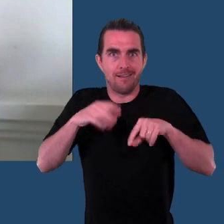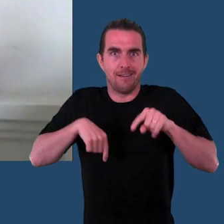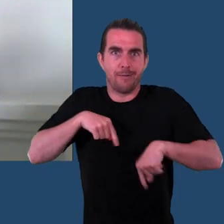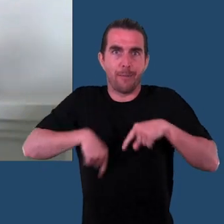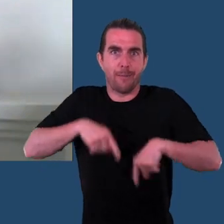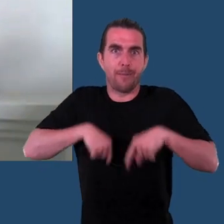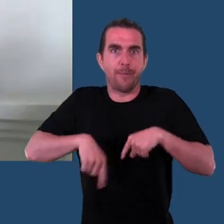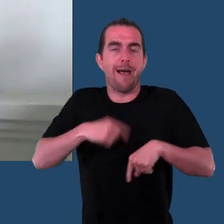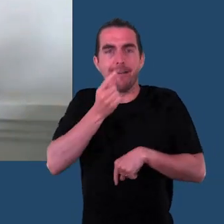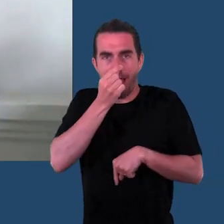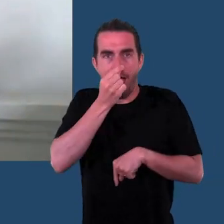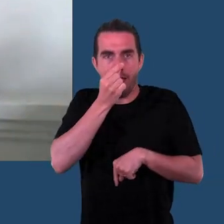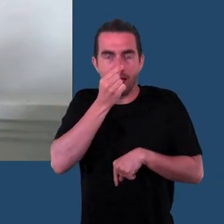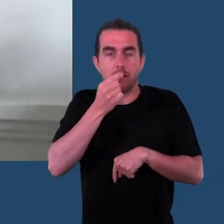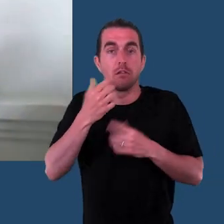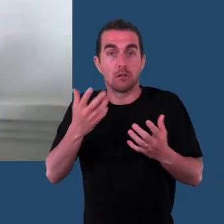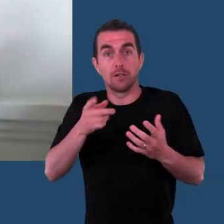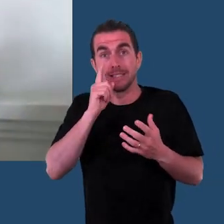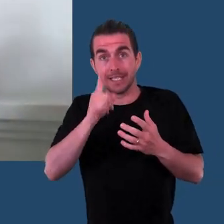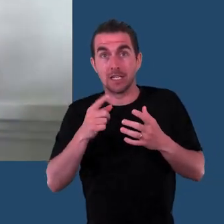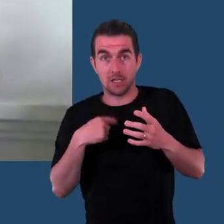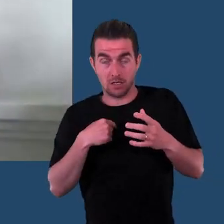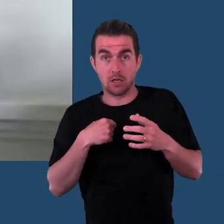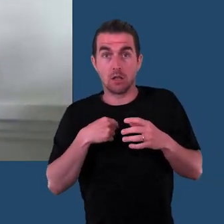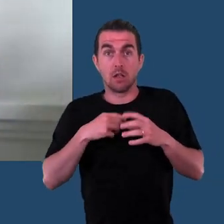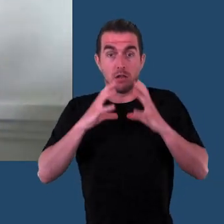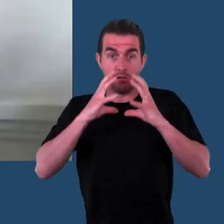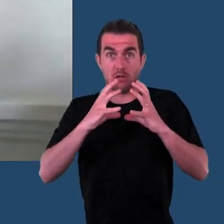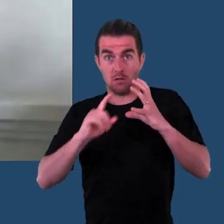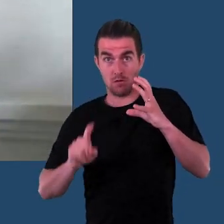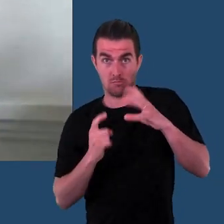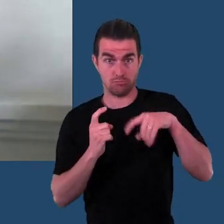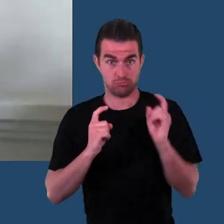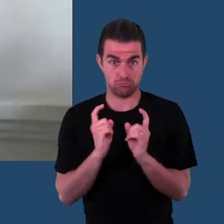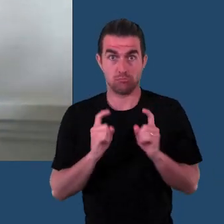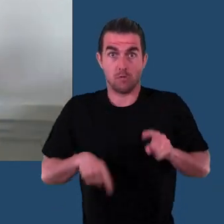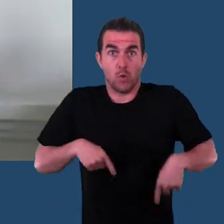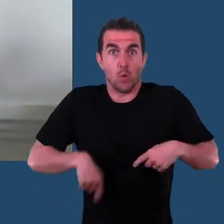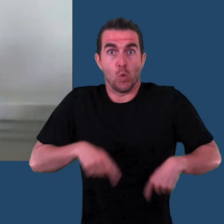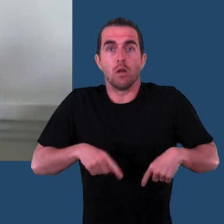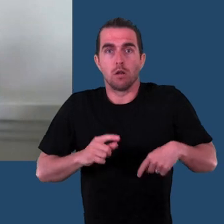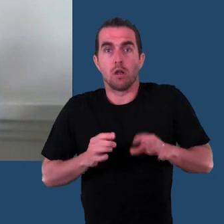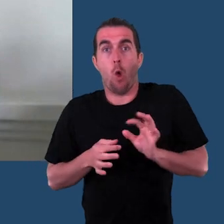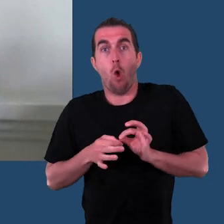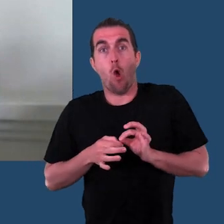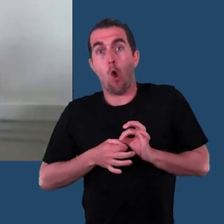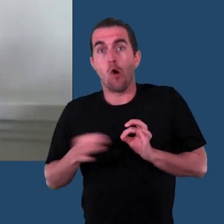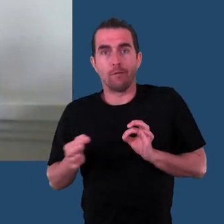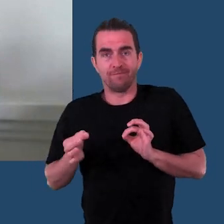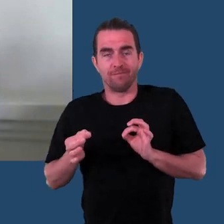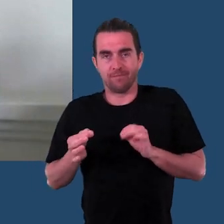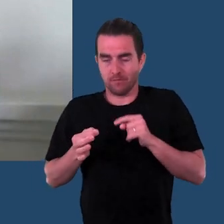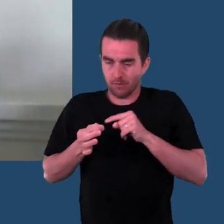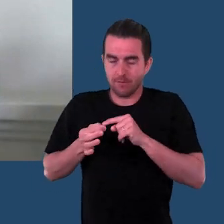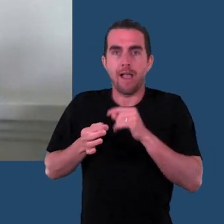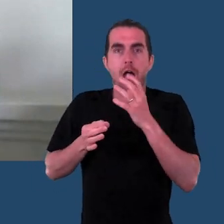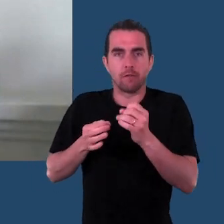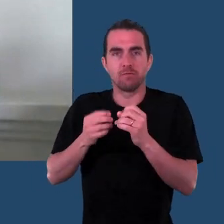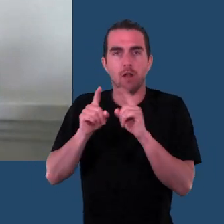is that if I was to take the leg of the dinosaur and hold it to you, you see, if you imagine there's a ball at the top of the femur,